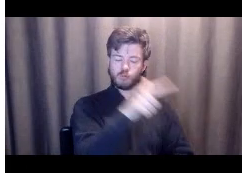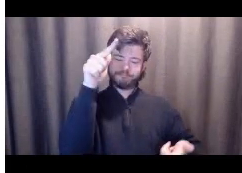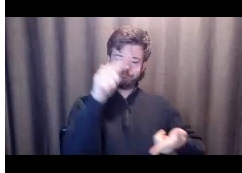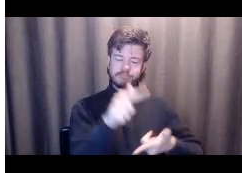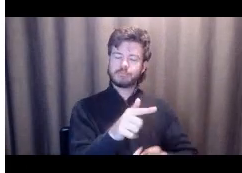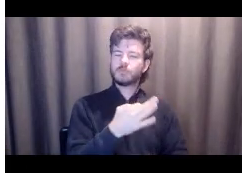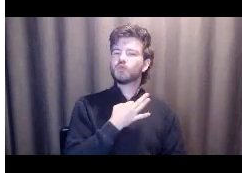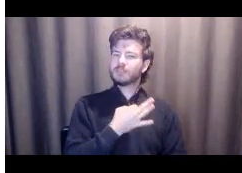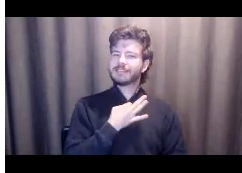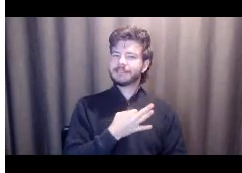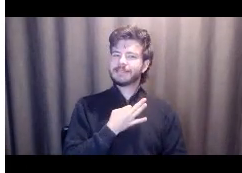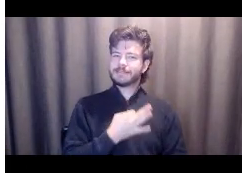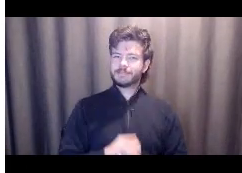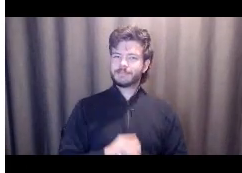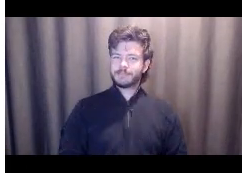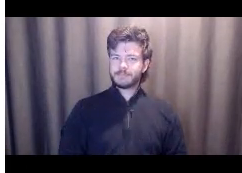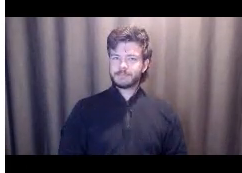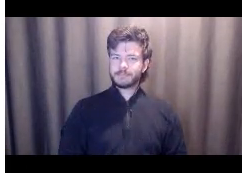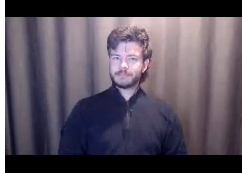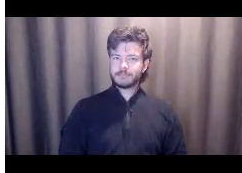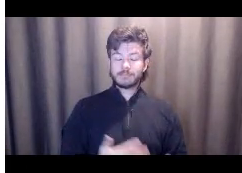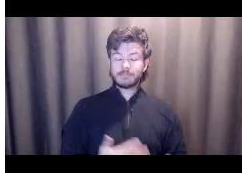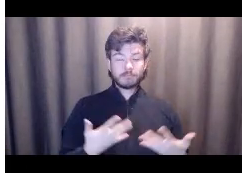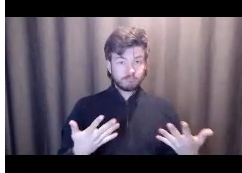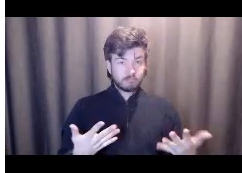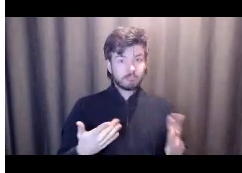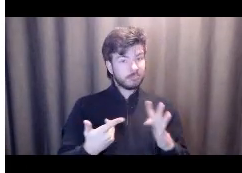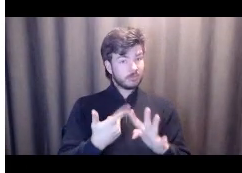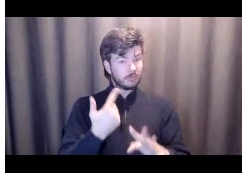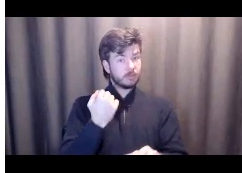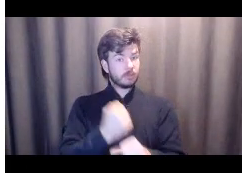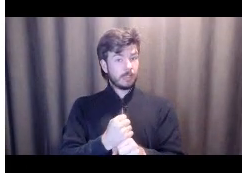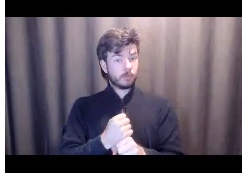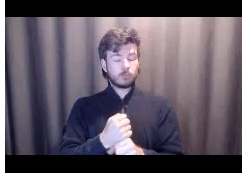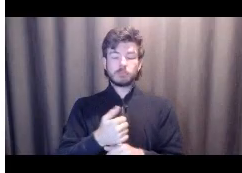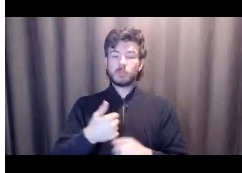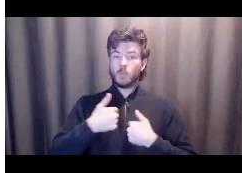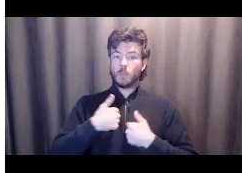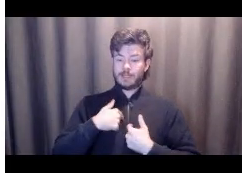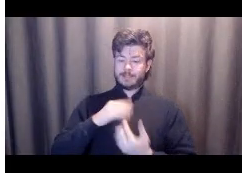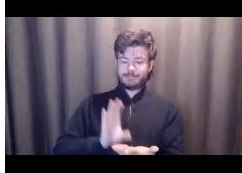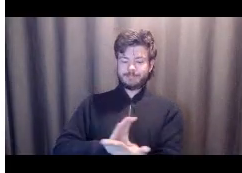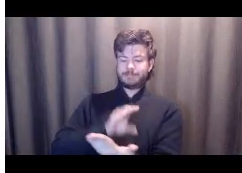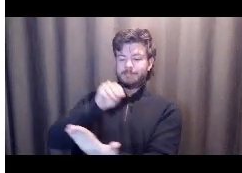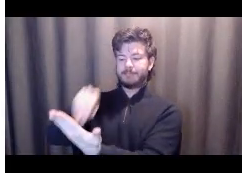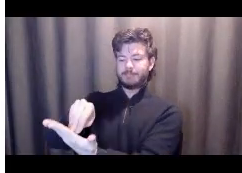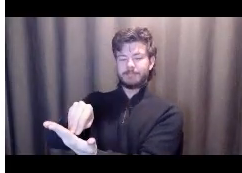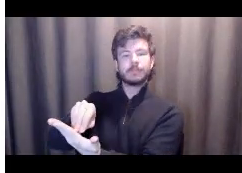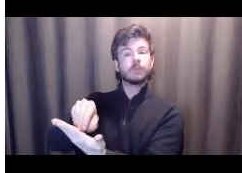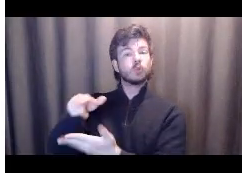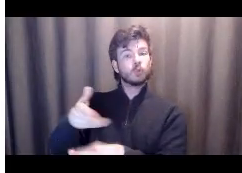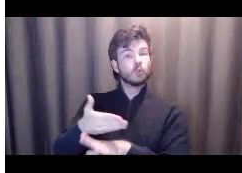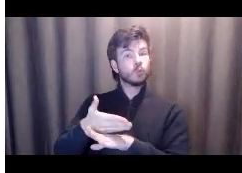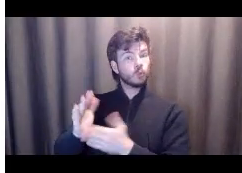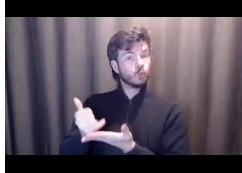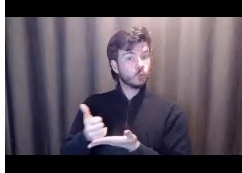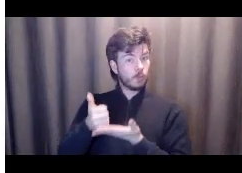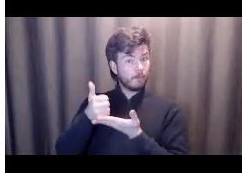For example, we could fund supports in the plan to help the participant build skills and their